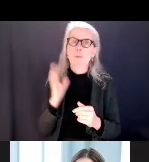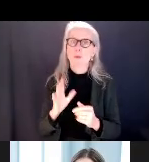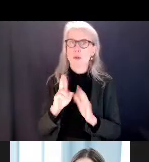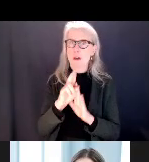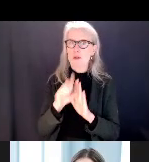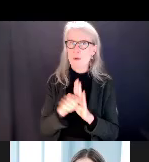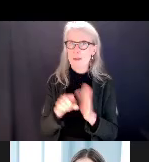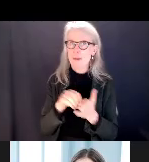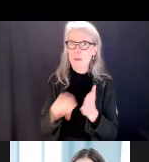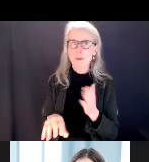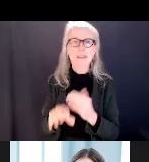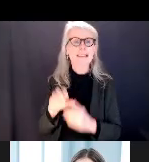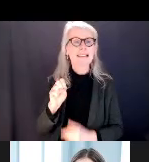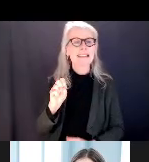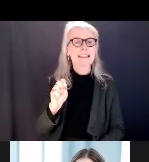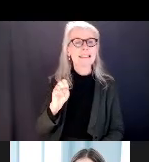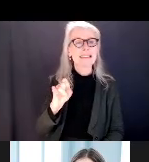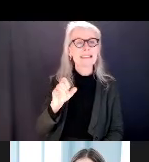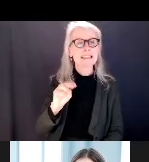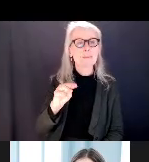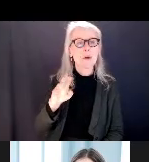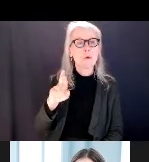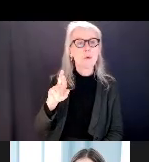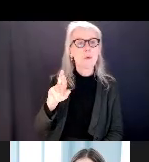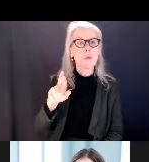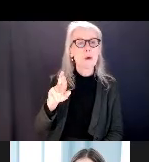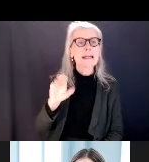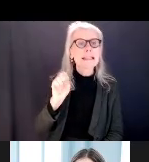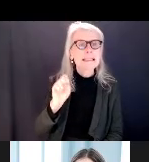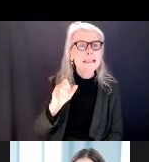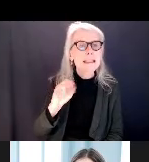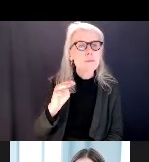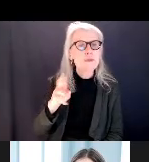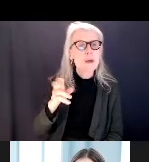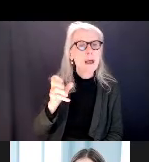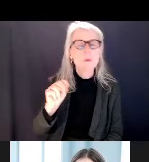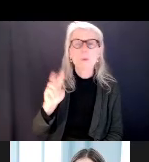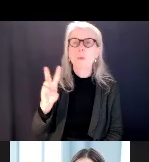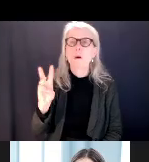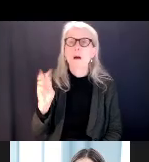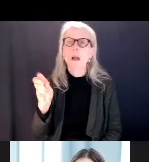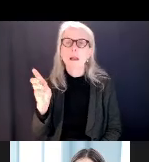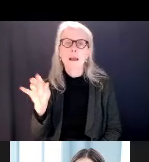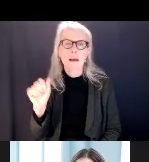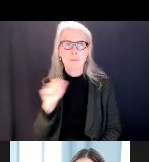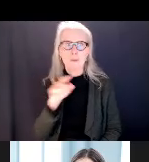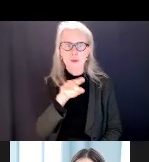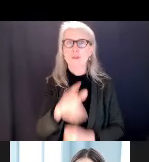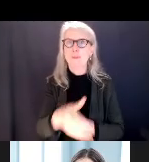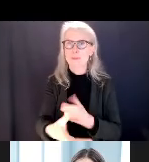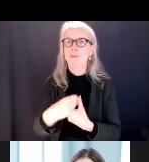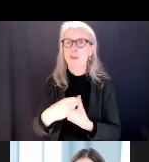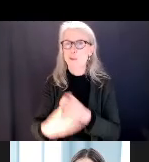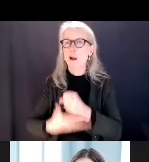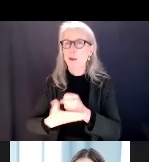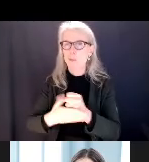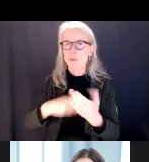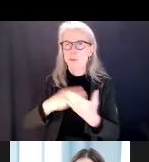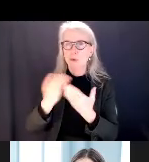Simran Walia. Um she got some government funding to help with this project. And then what she's